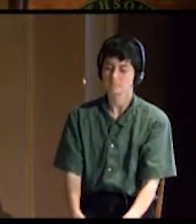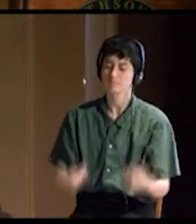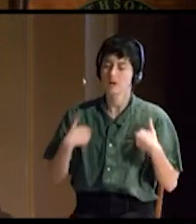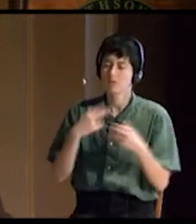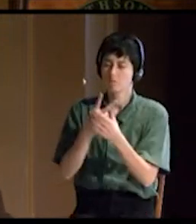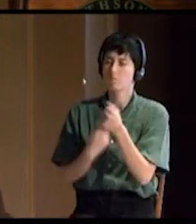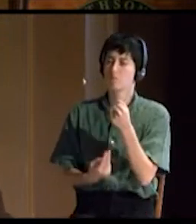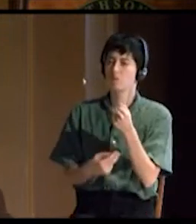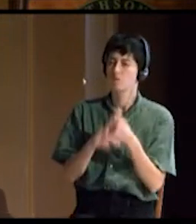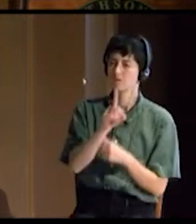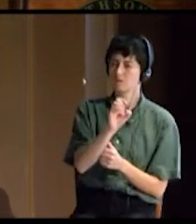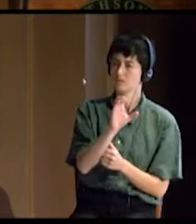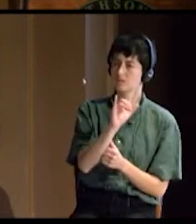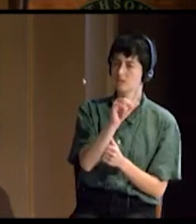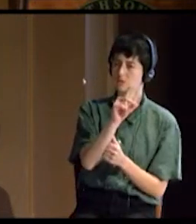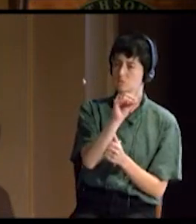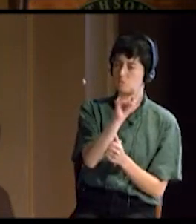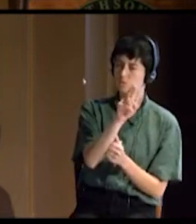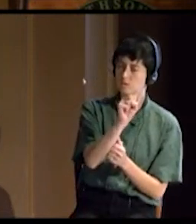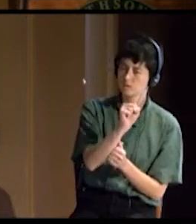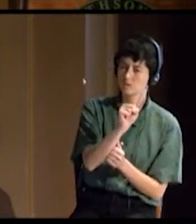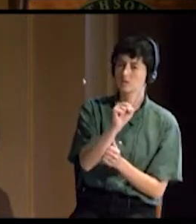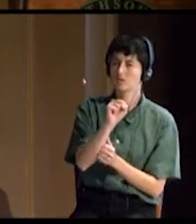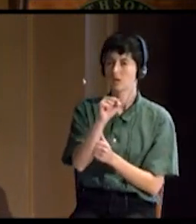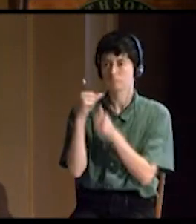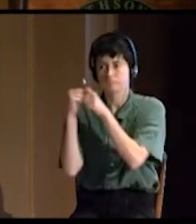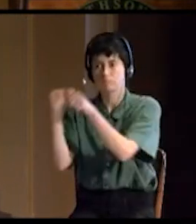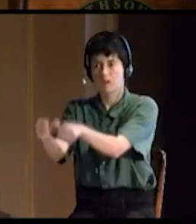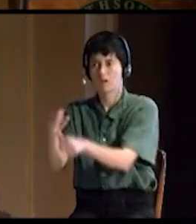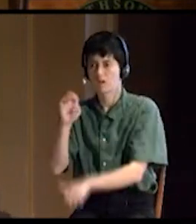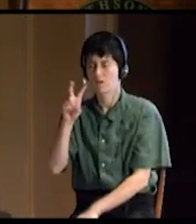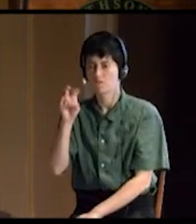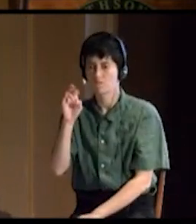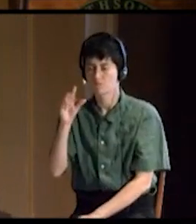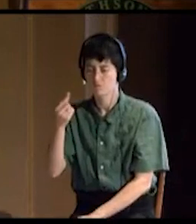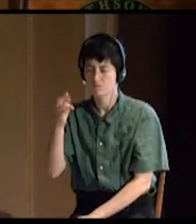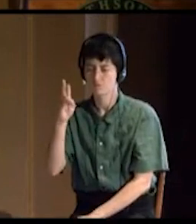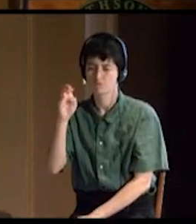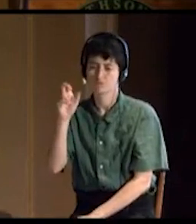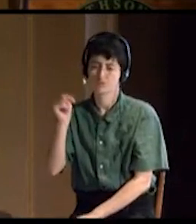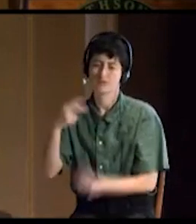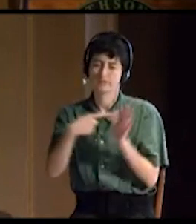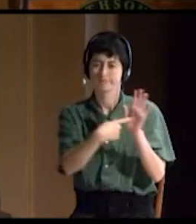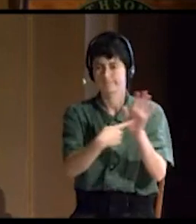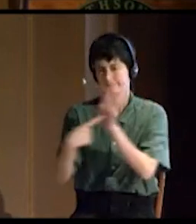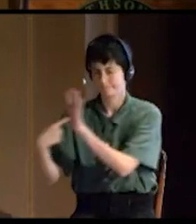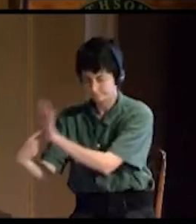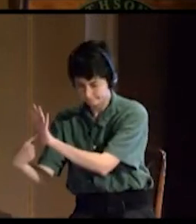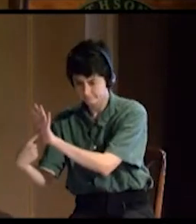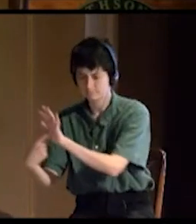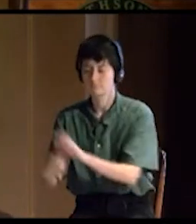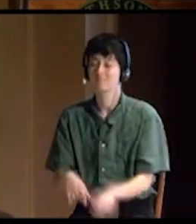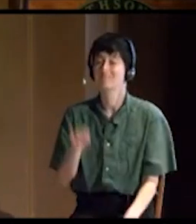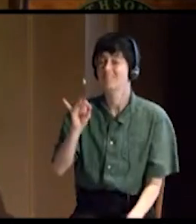Here we see how some of the racemose species put a lot of energy into producing these reproductive structures, which is easier to do if you're in a tropical environment